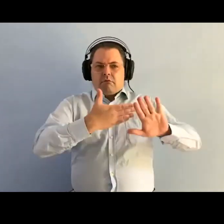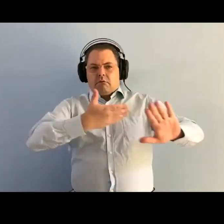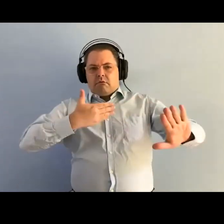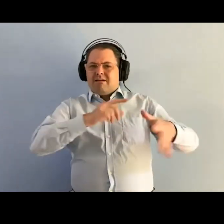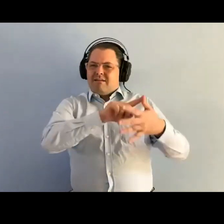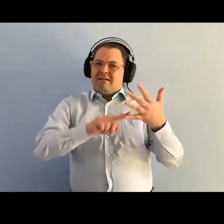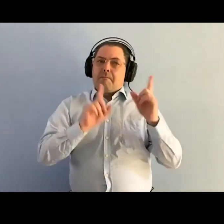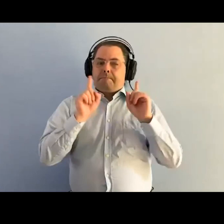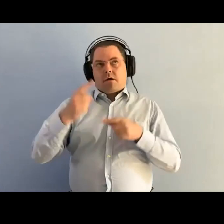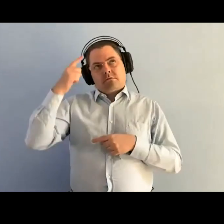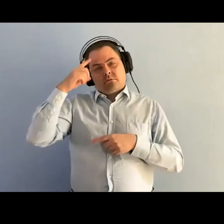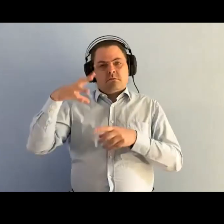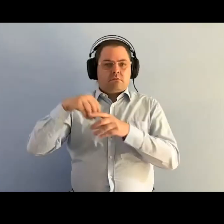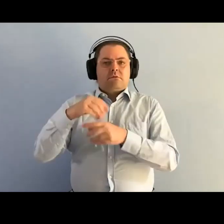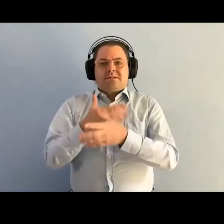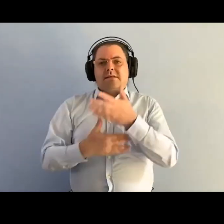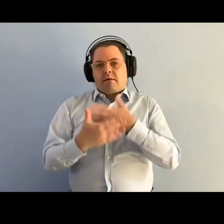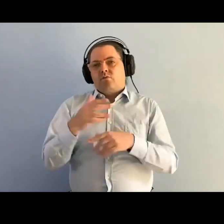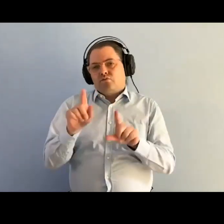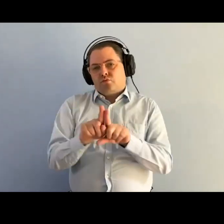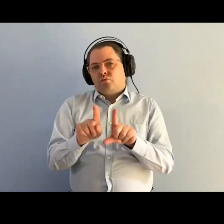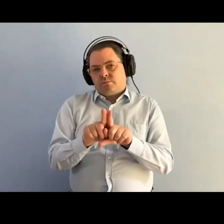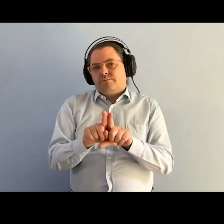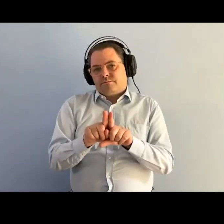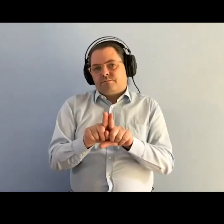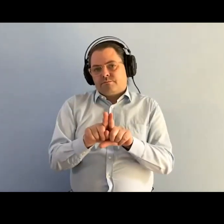all actions to prevent and contain the spread of the virus, such as mask use